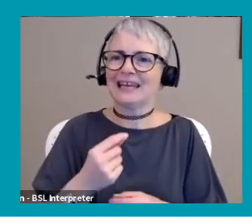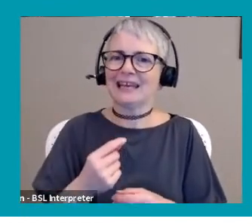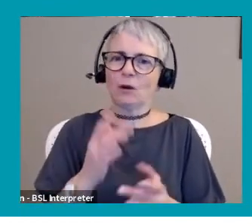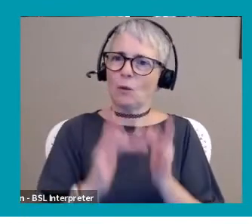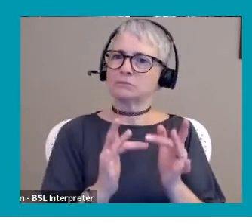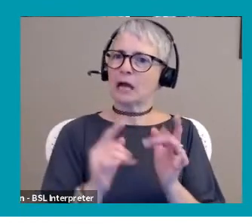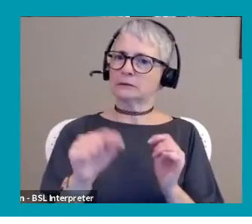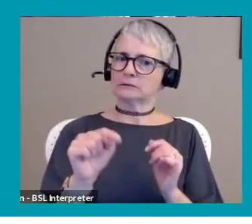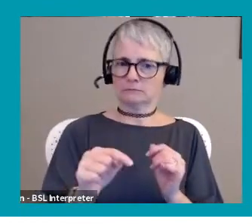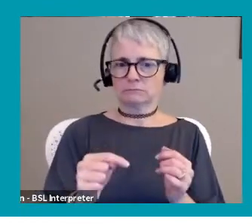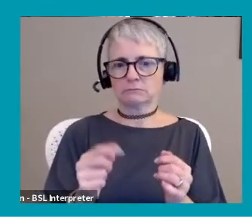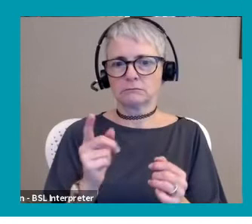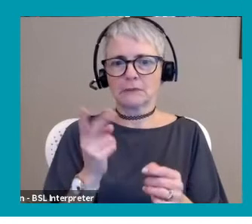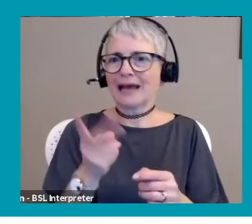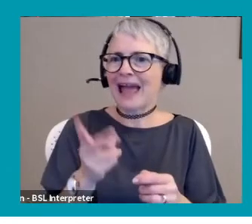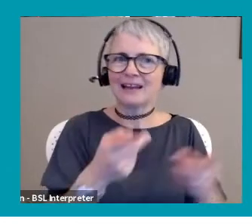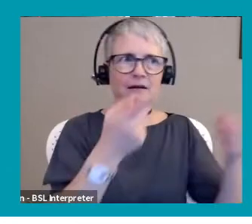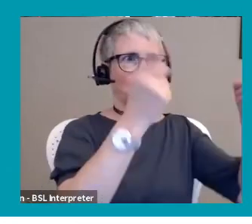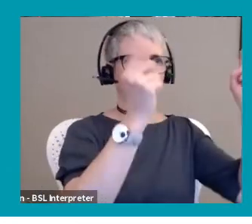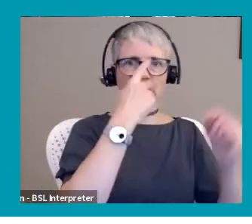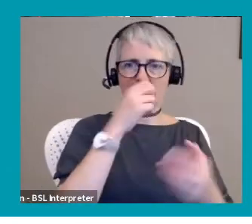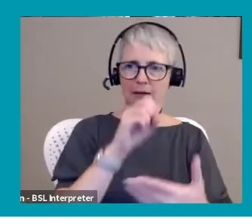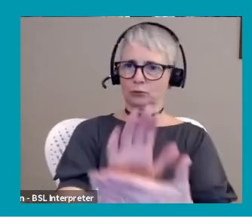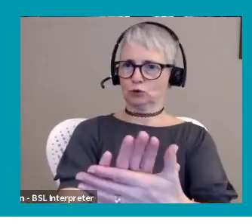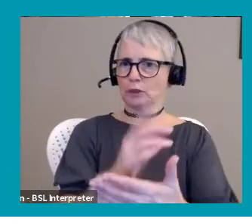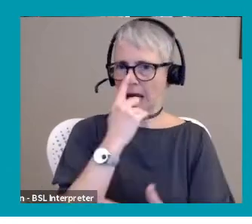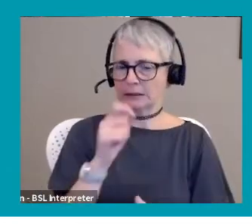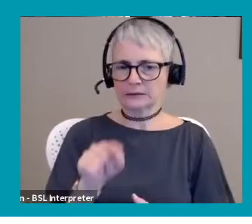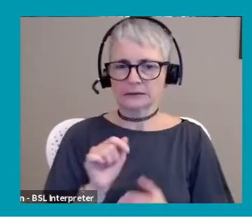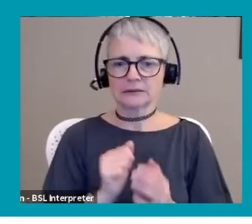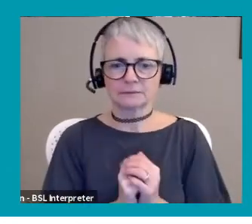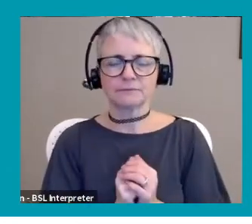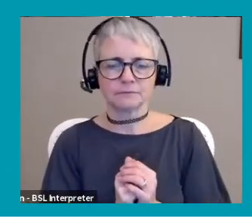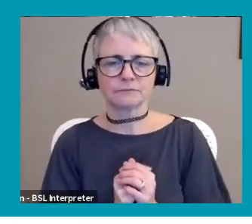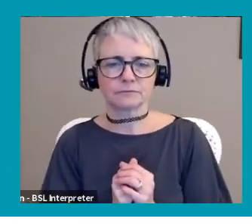. People who wants to have the conversations about disability and how to adjust.